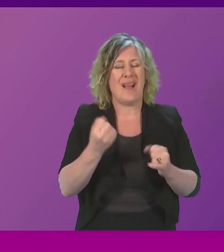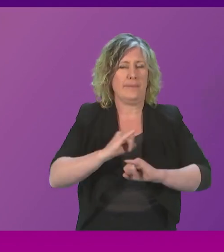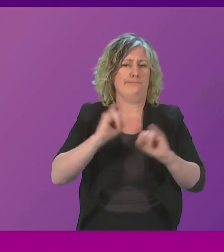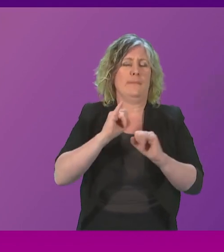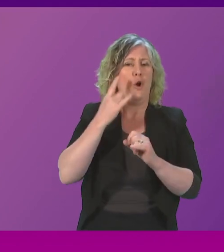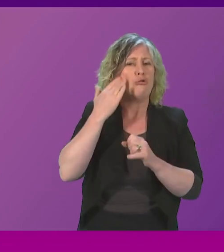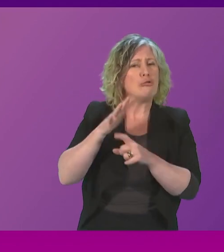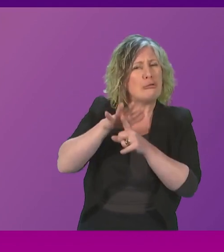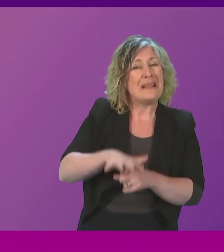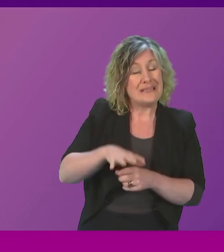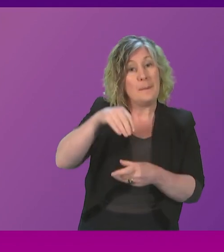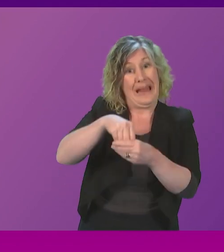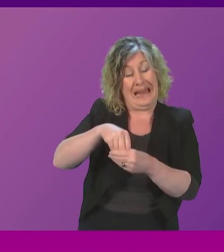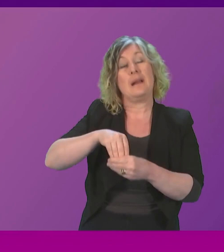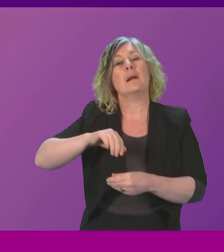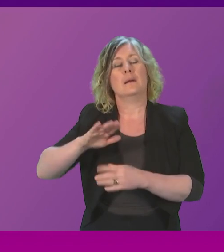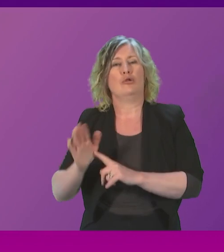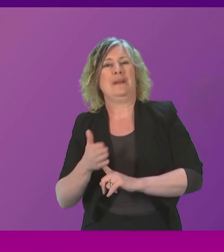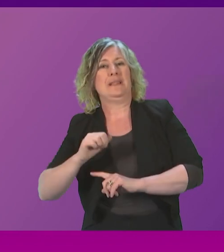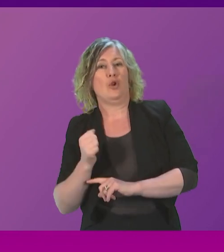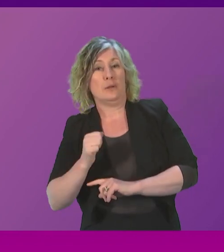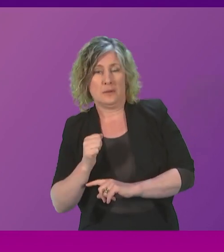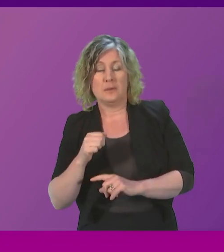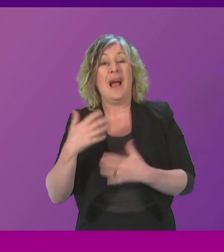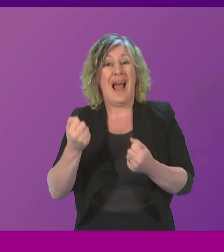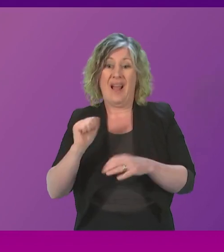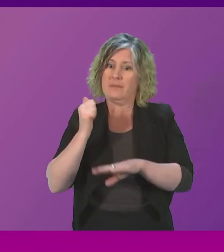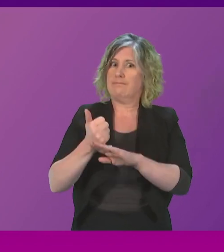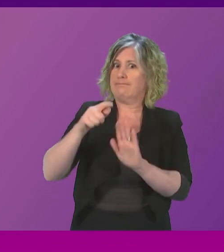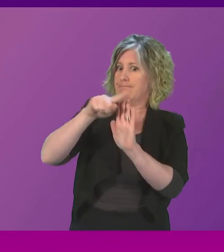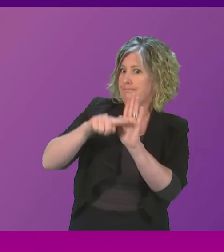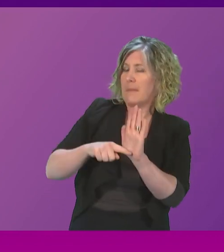Despite that body having been placed in special measures, the working group has made no meaningful progress to date.